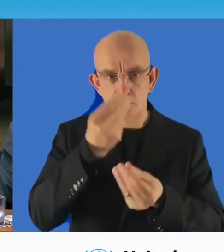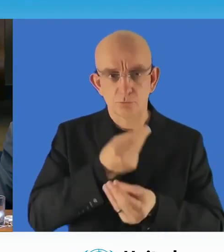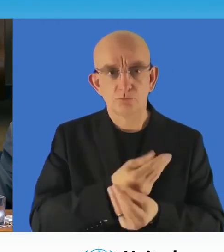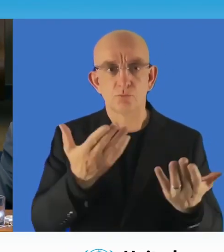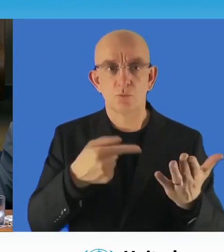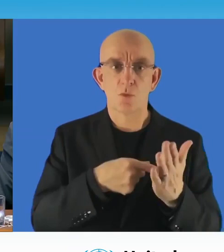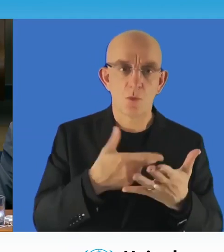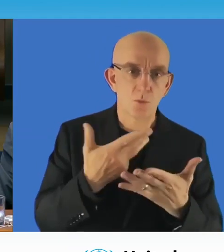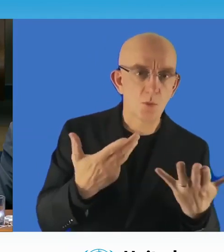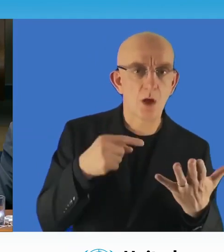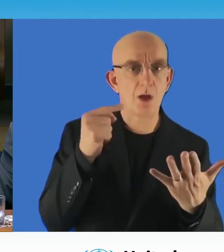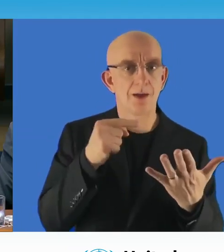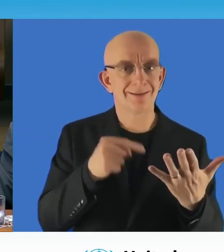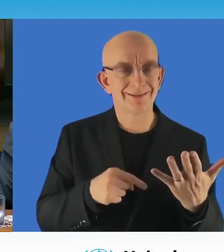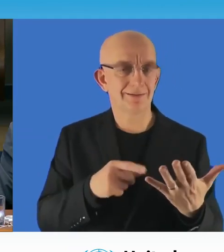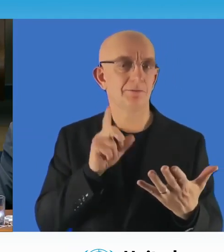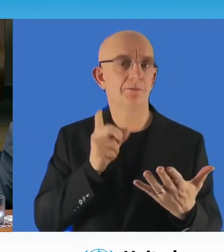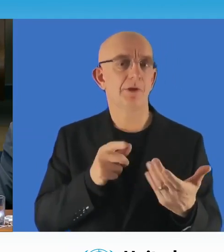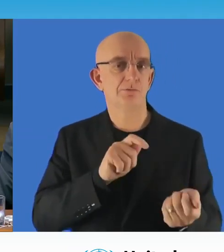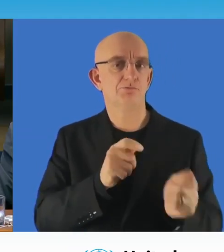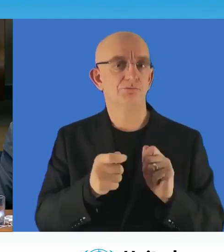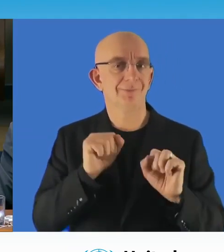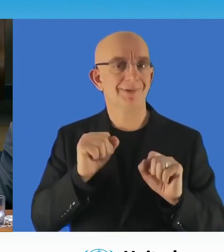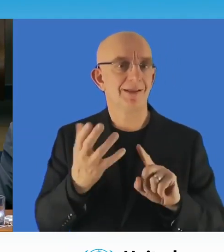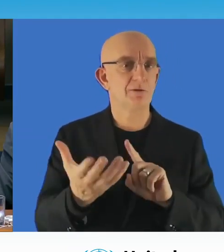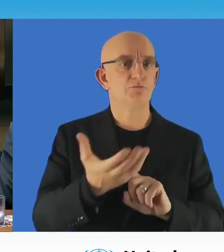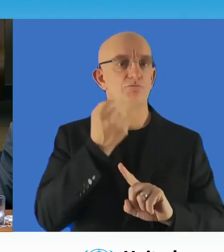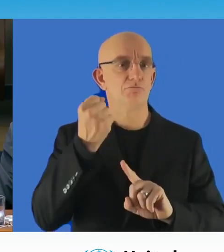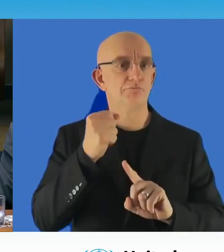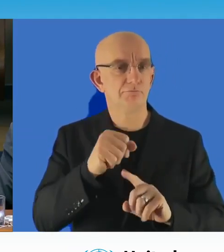are the direct result of the unity of purpose from our senior leadership particularly our